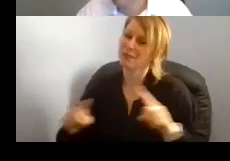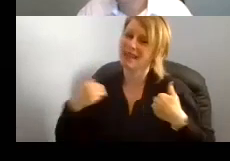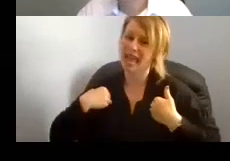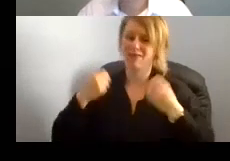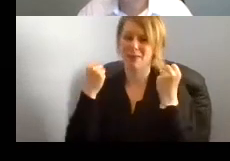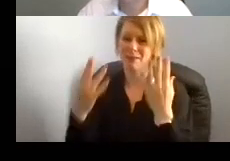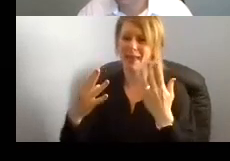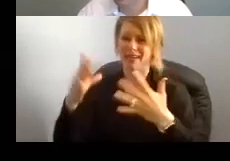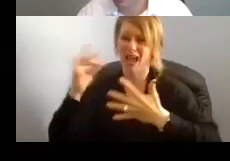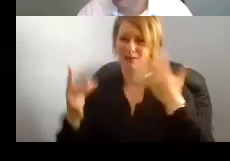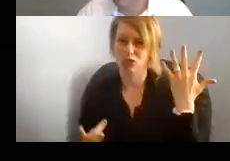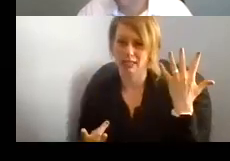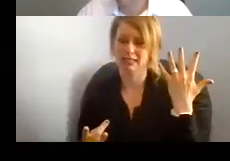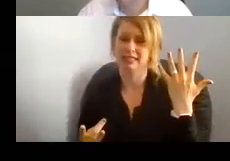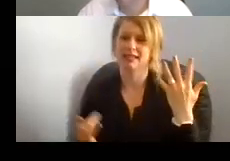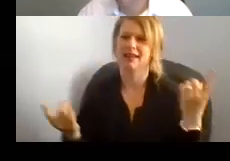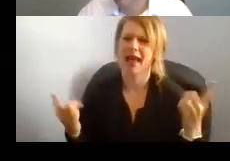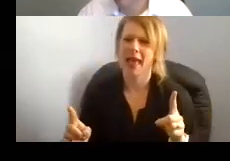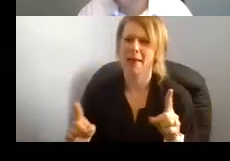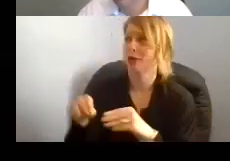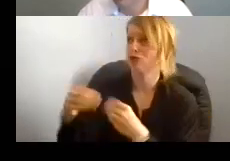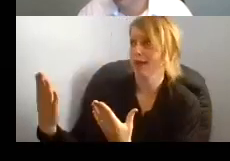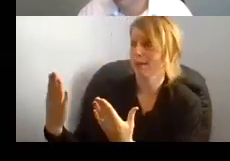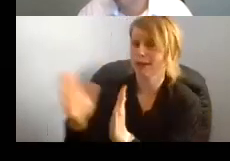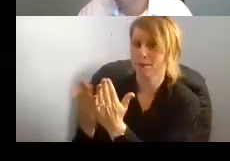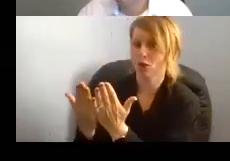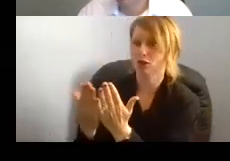and – to a friend, and I later find out it’s not in print, and they’ve spent